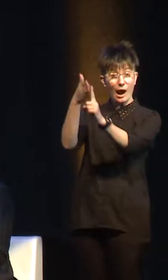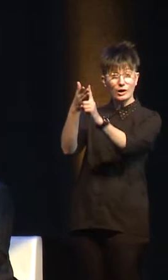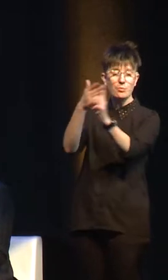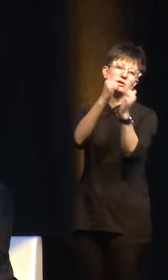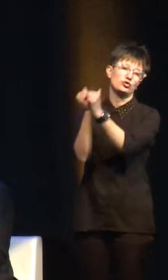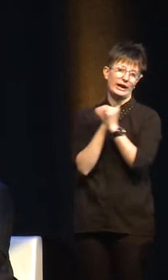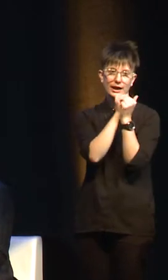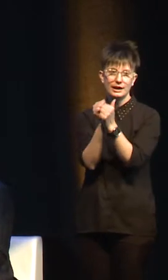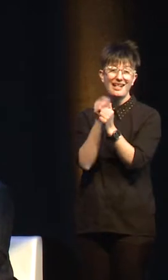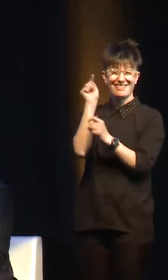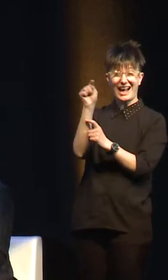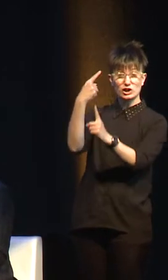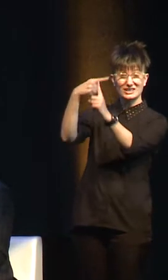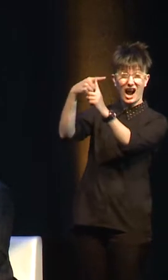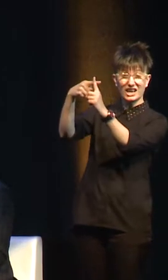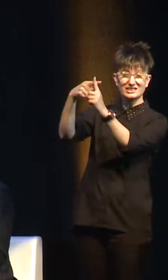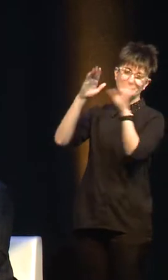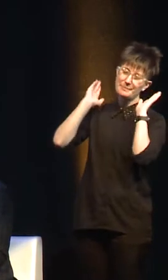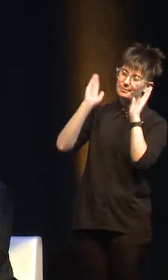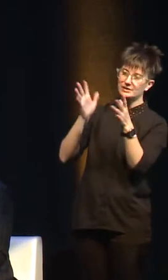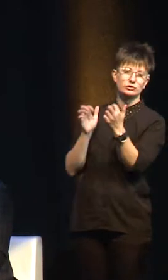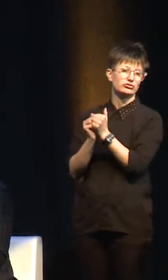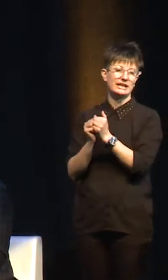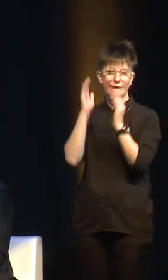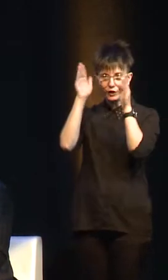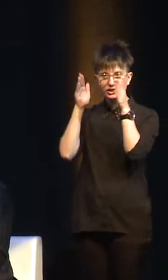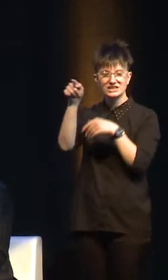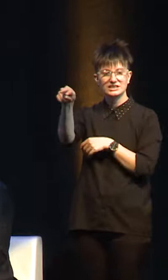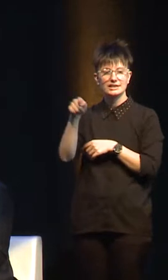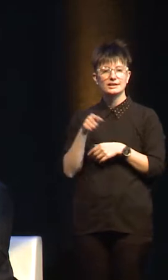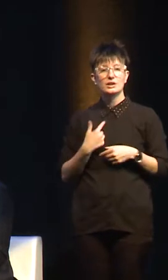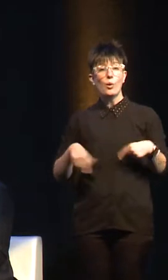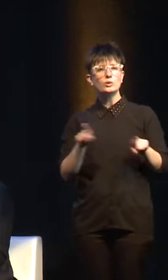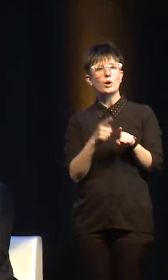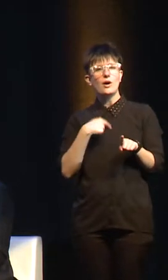you've got to be focused on. And the other thing is I'm a believer in consensus based